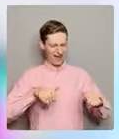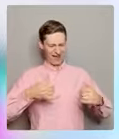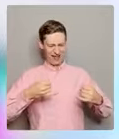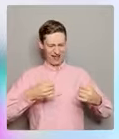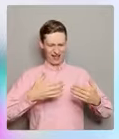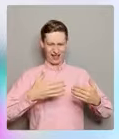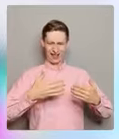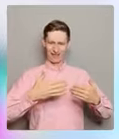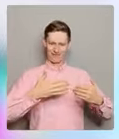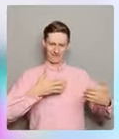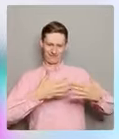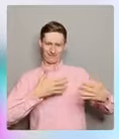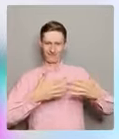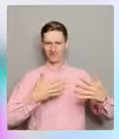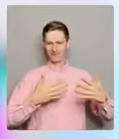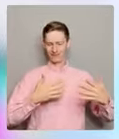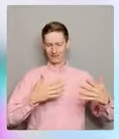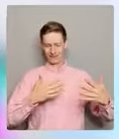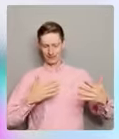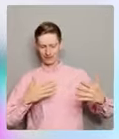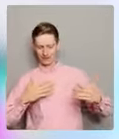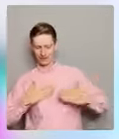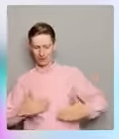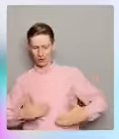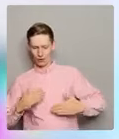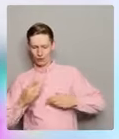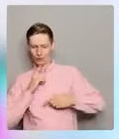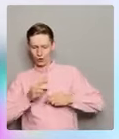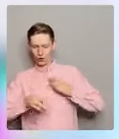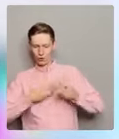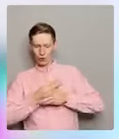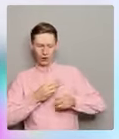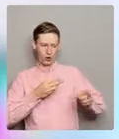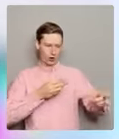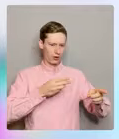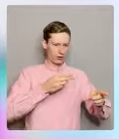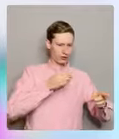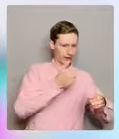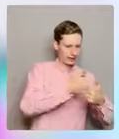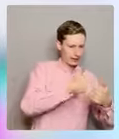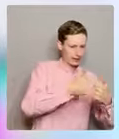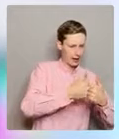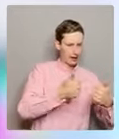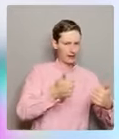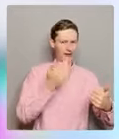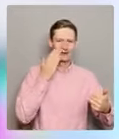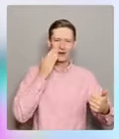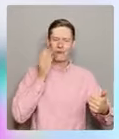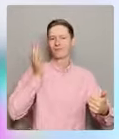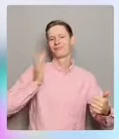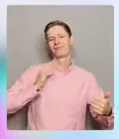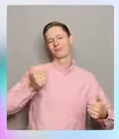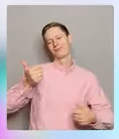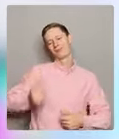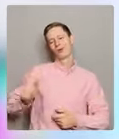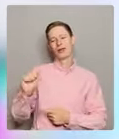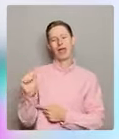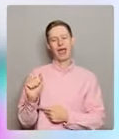the artificial layer between the player and the game. So that's that abstracted controller input we've always had. So you want grab an item, you have to press an A button,